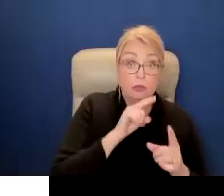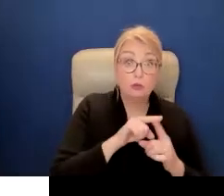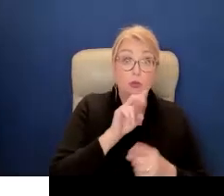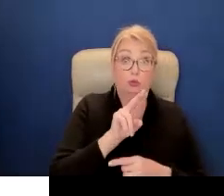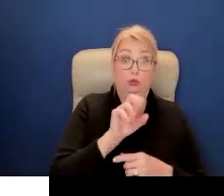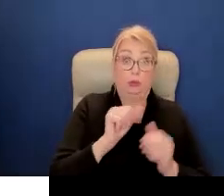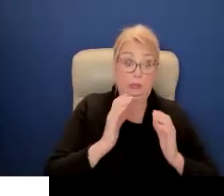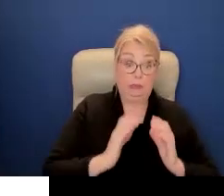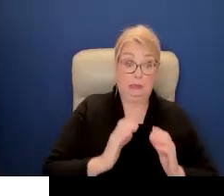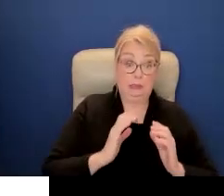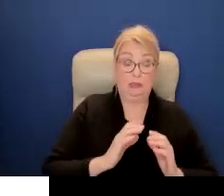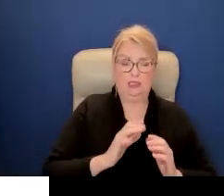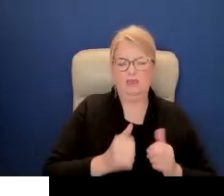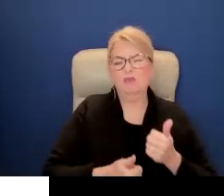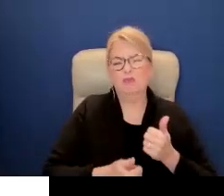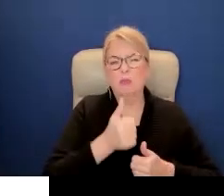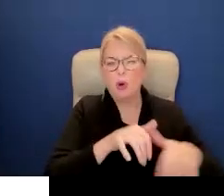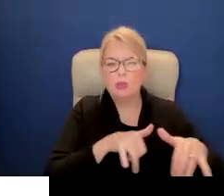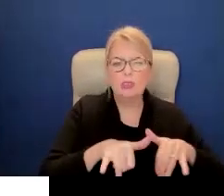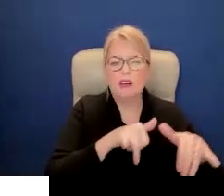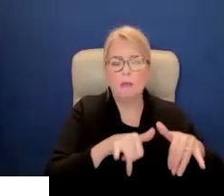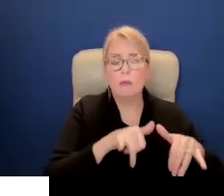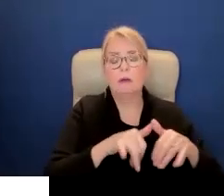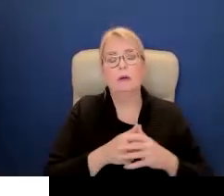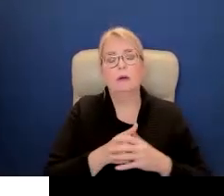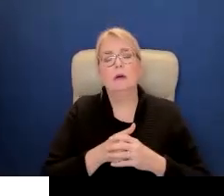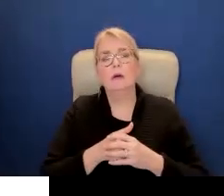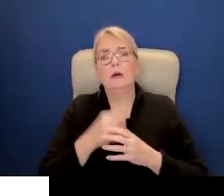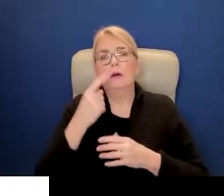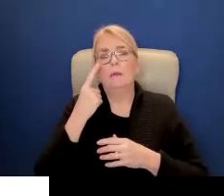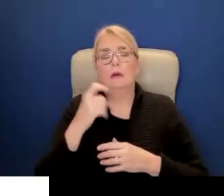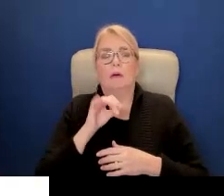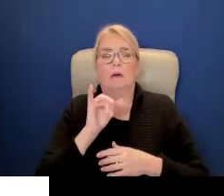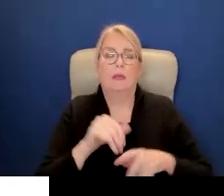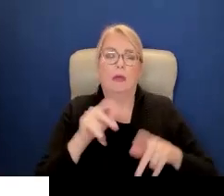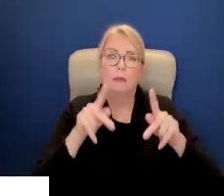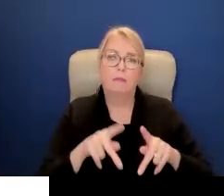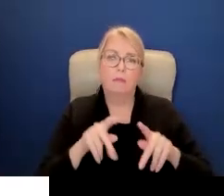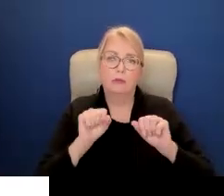That's like the most common thing, because that person can petition for them.